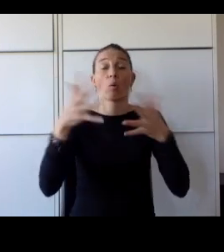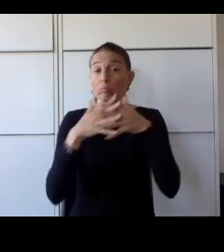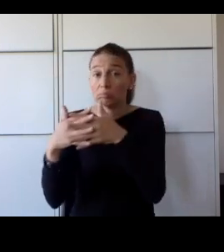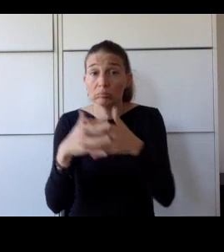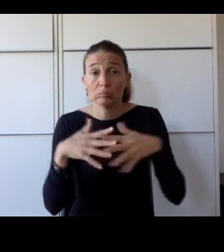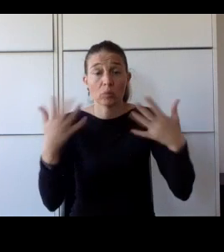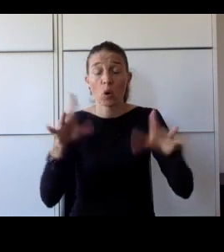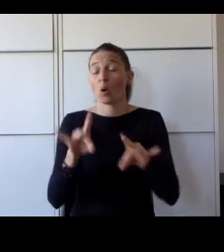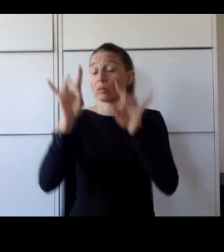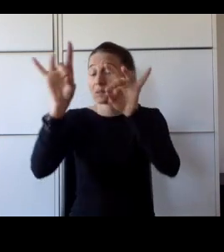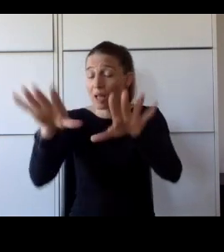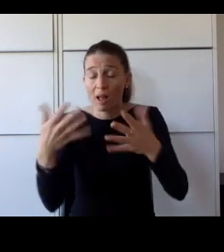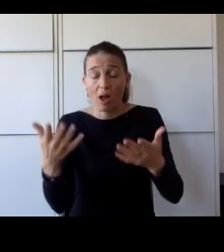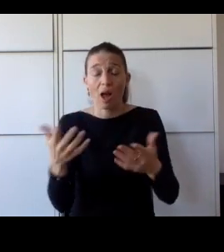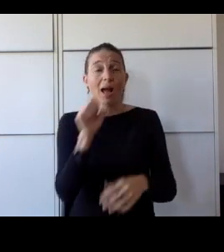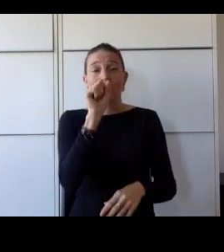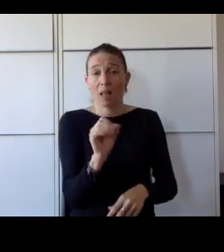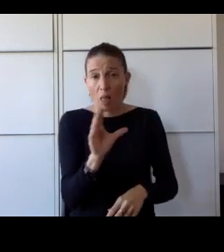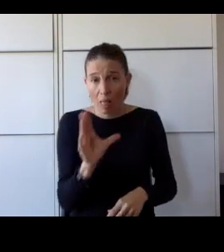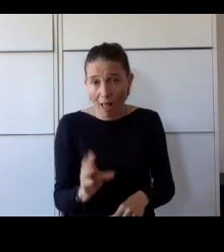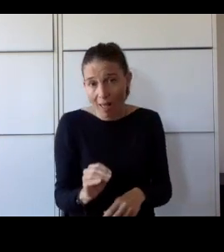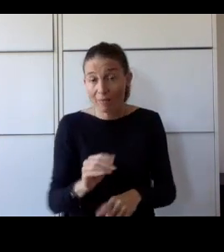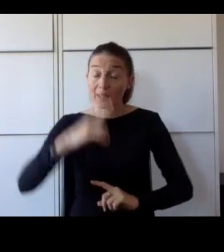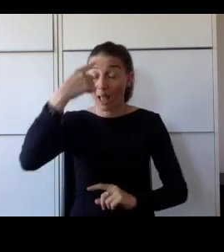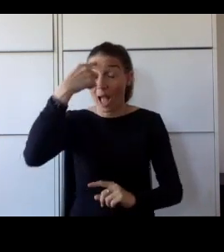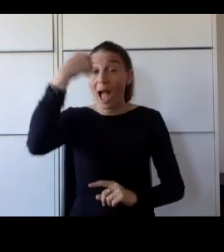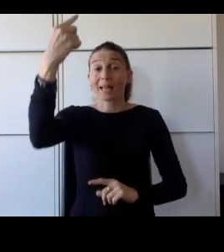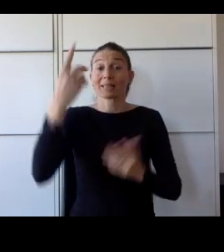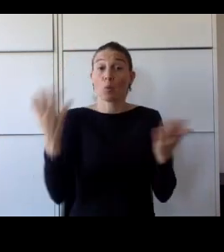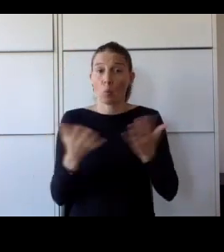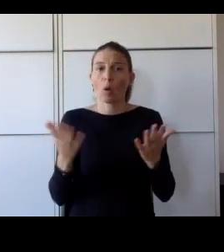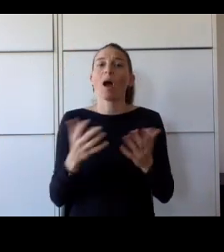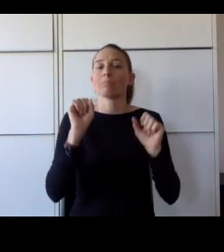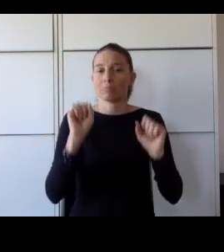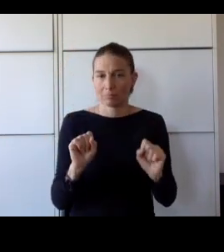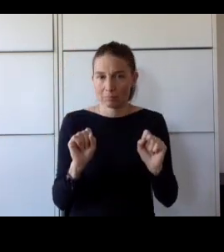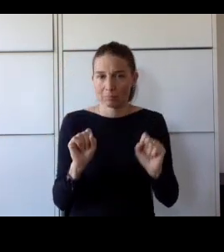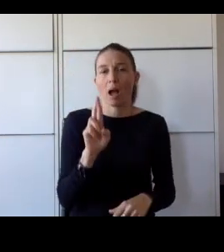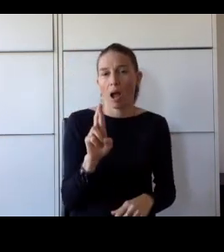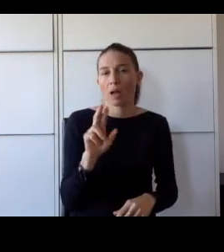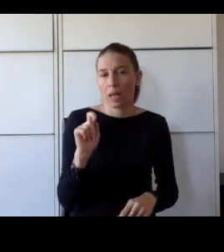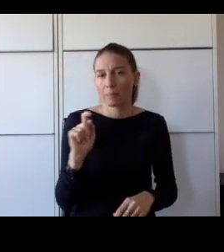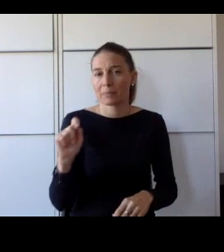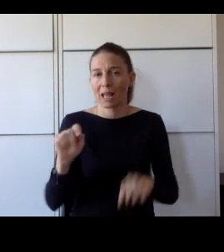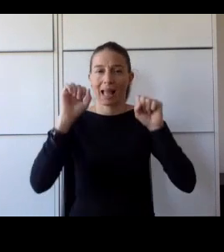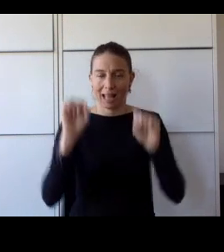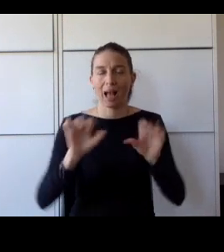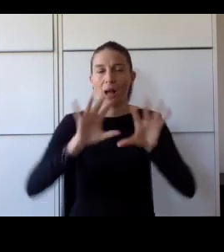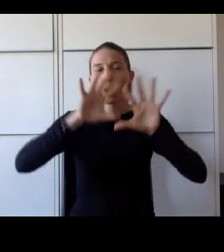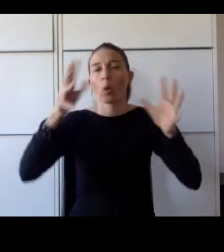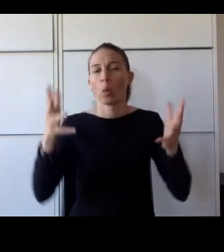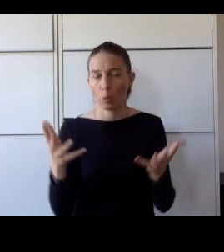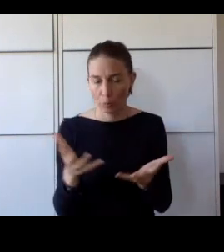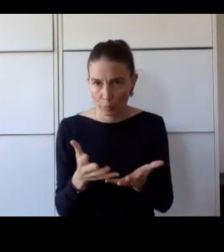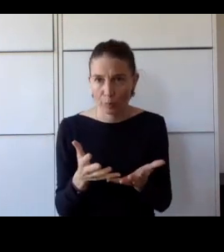or in South Africa or in South America by using real-time text and total conversation, so that is only possible